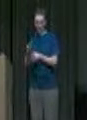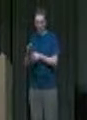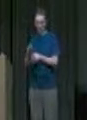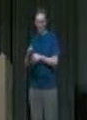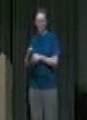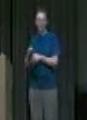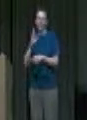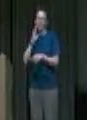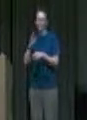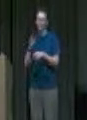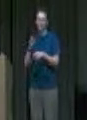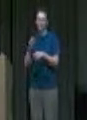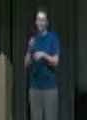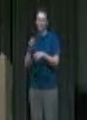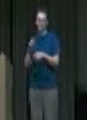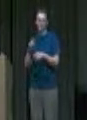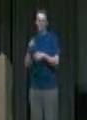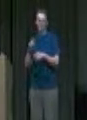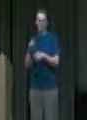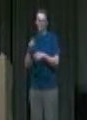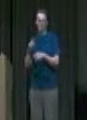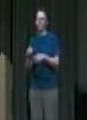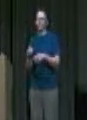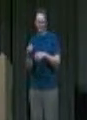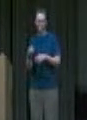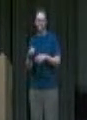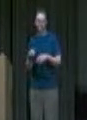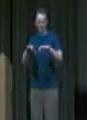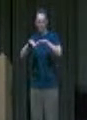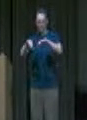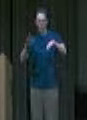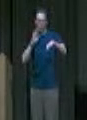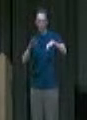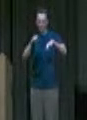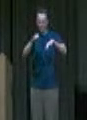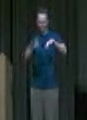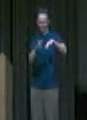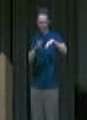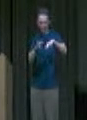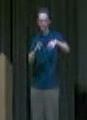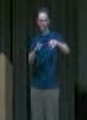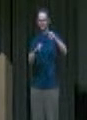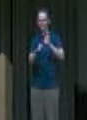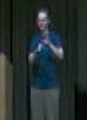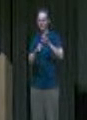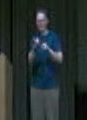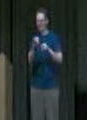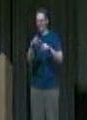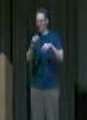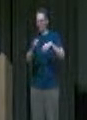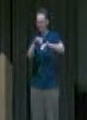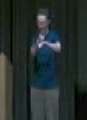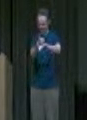replacing the siphons notching again and going um through that fa through that sequence four